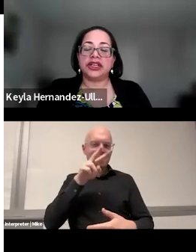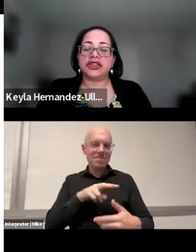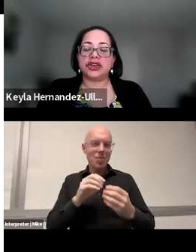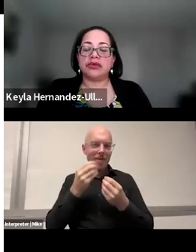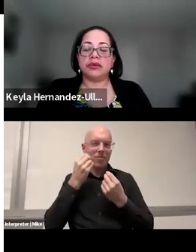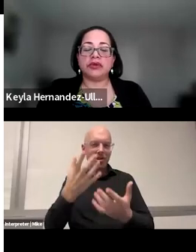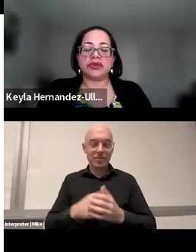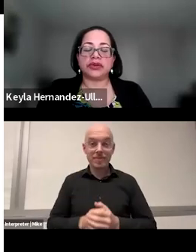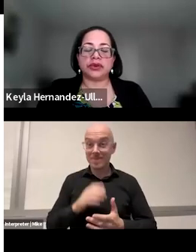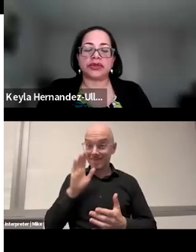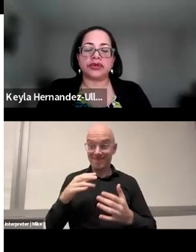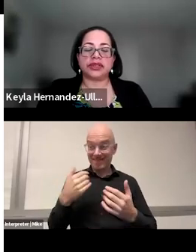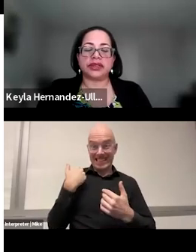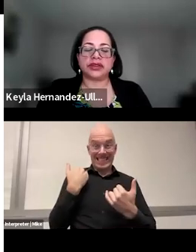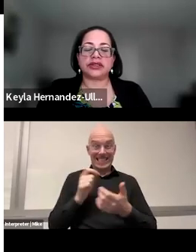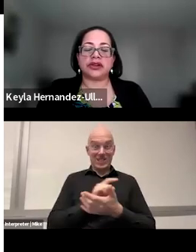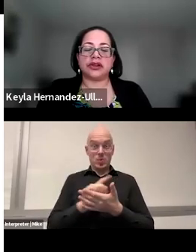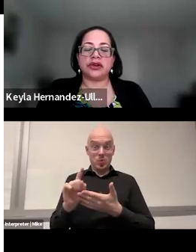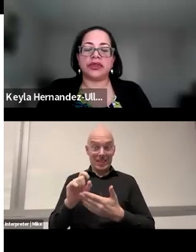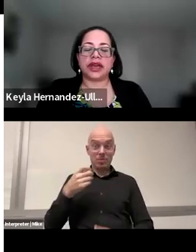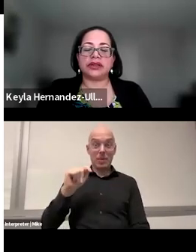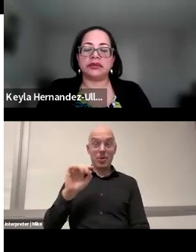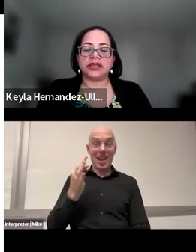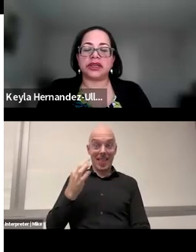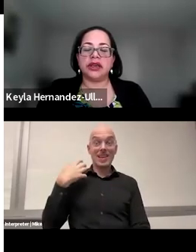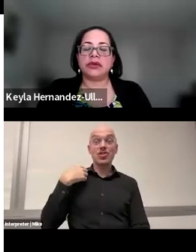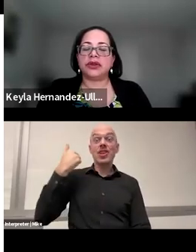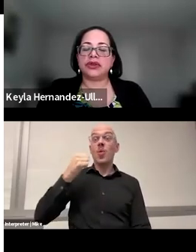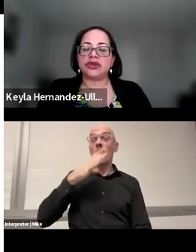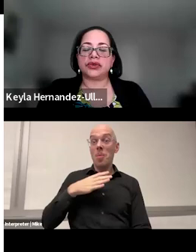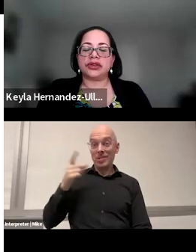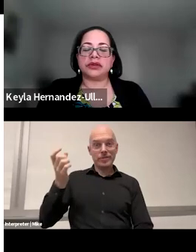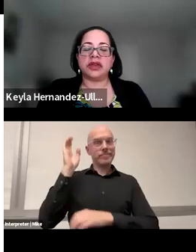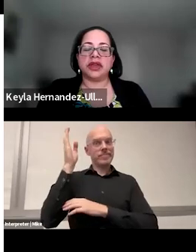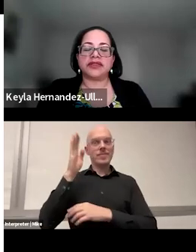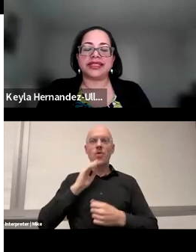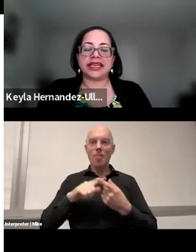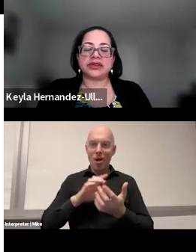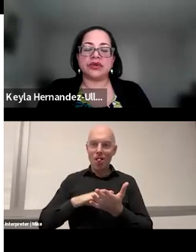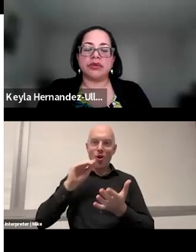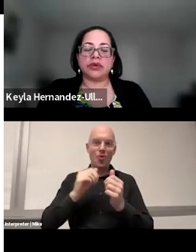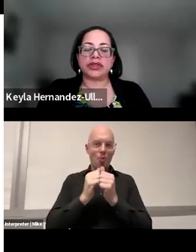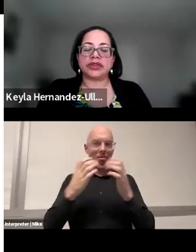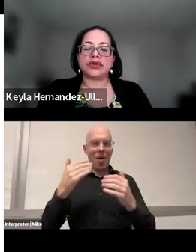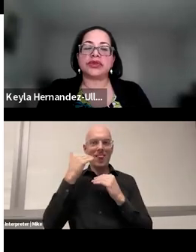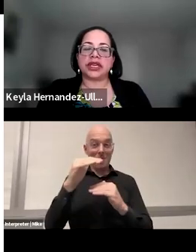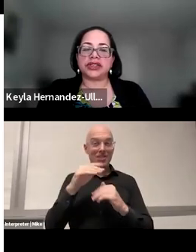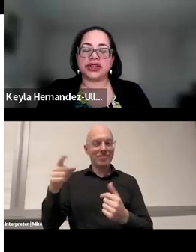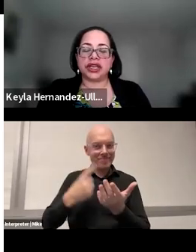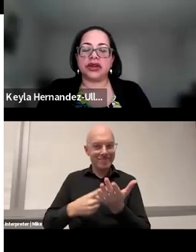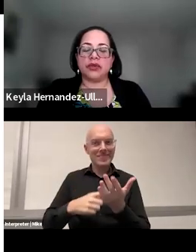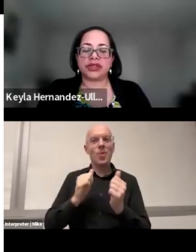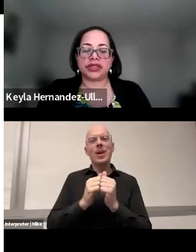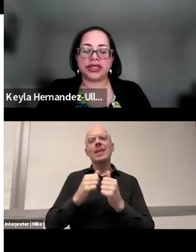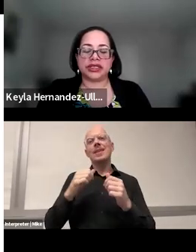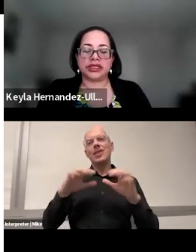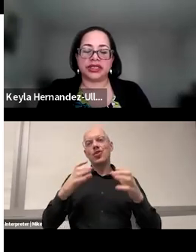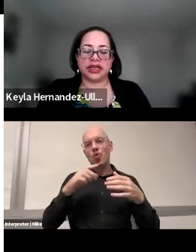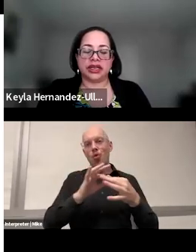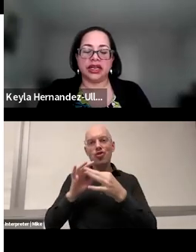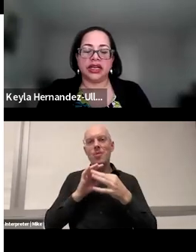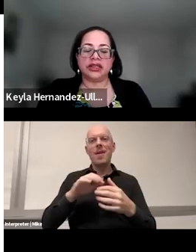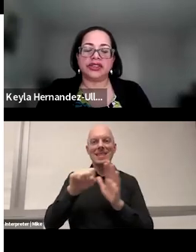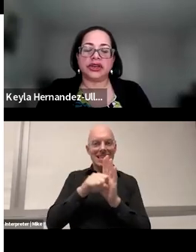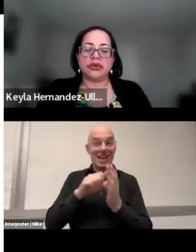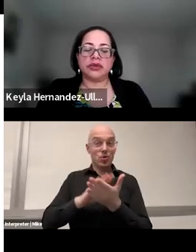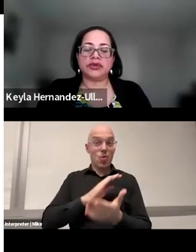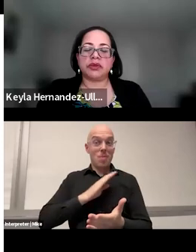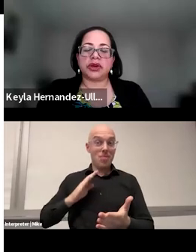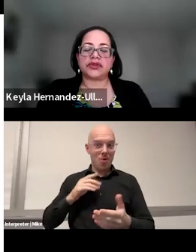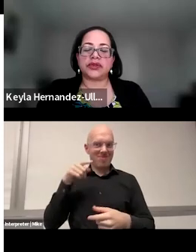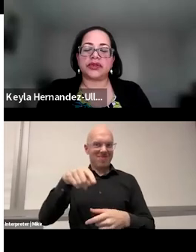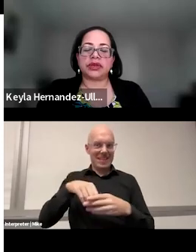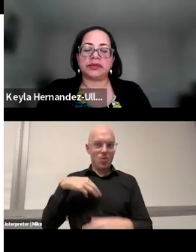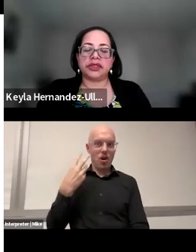Keyla Hernandez-Ulloa: And just this week, on September 9, th Chairwoman Rosen Wursel discussed. Learn without limits with the Consortium of State School Boards Association in Washington, DC.